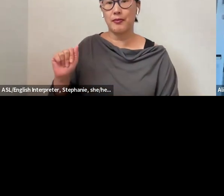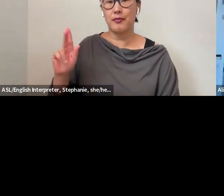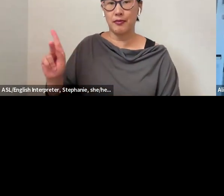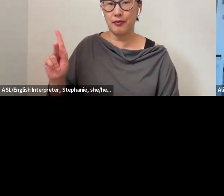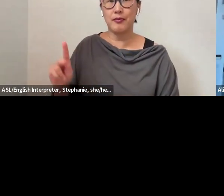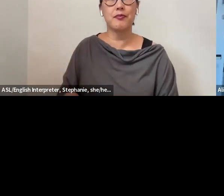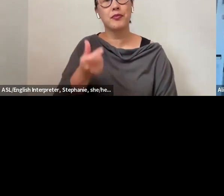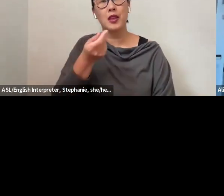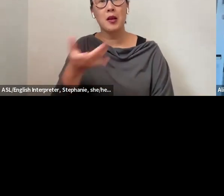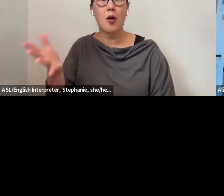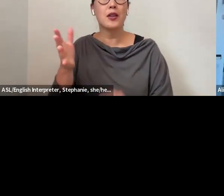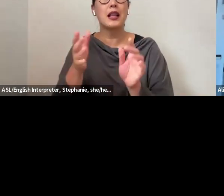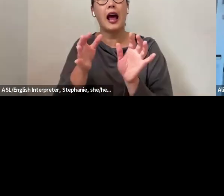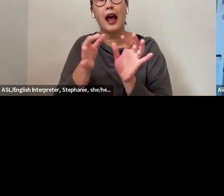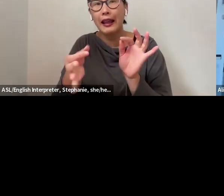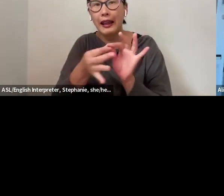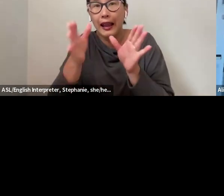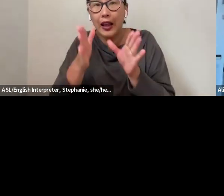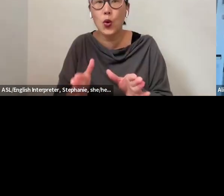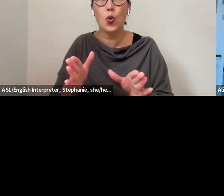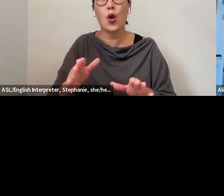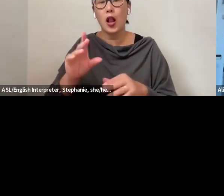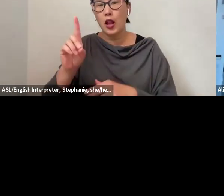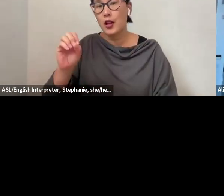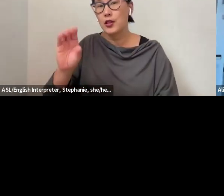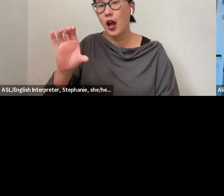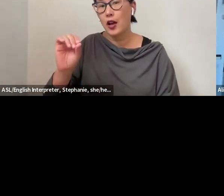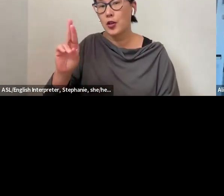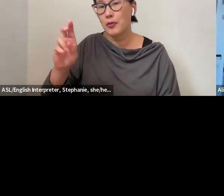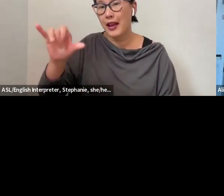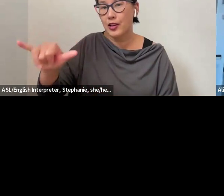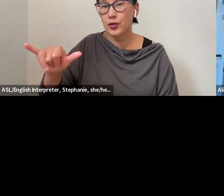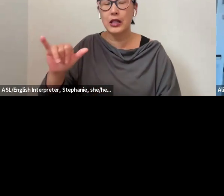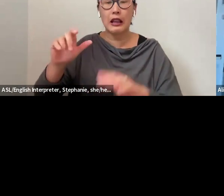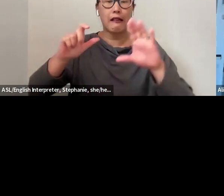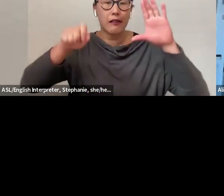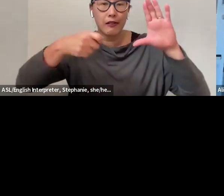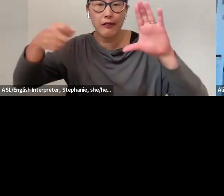documentary filmmaker and visual journalist from Cairo, Egypt,